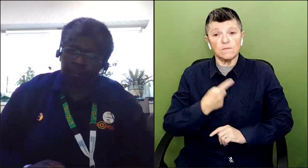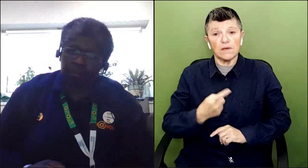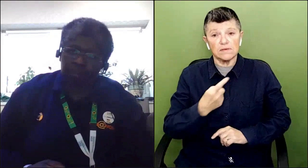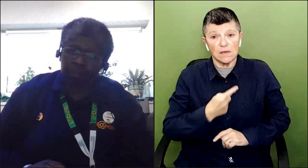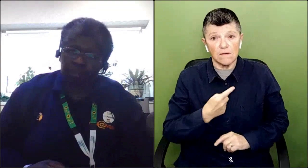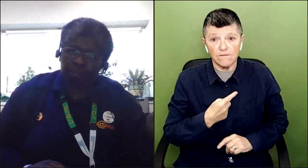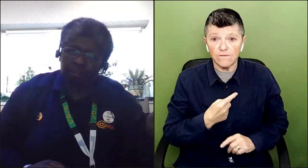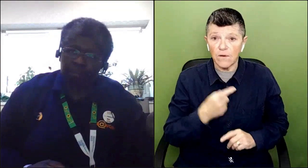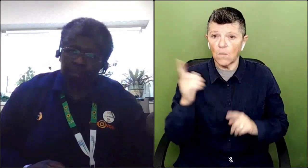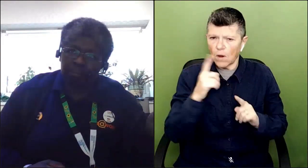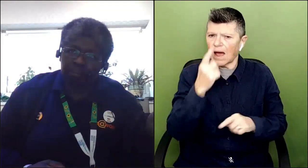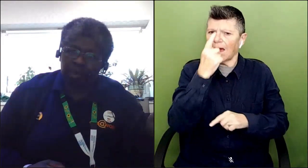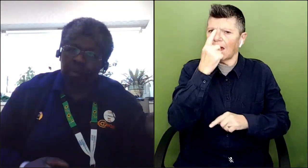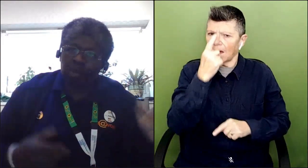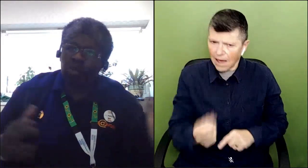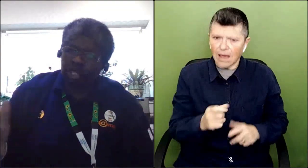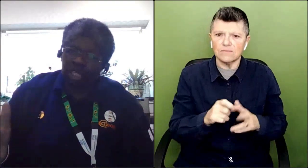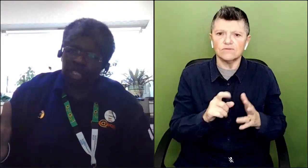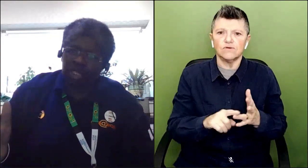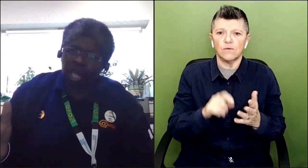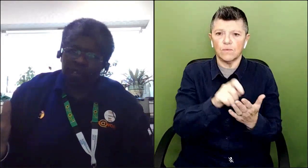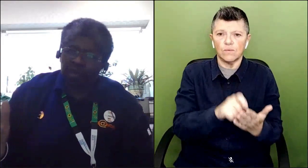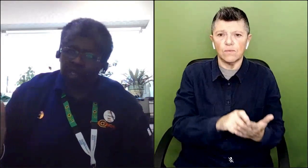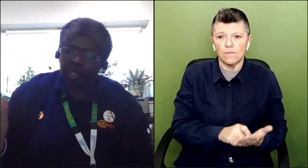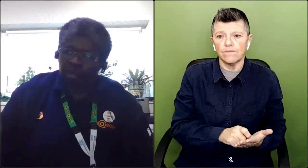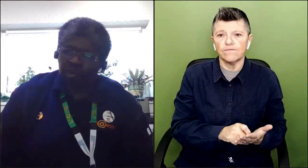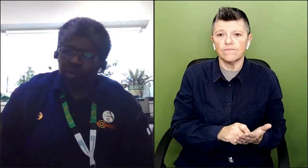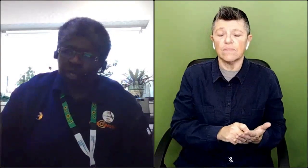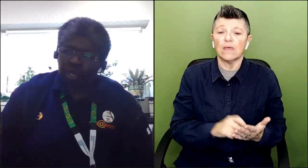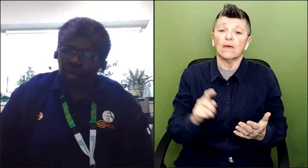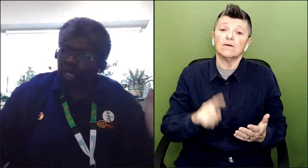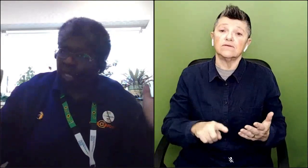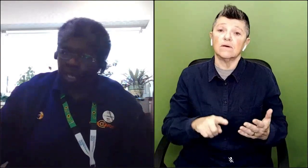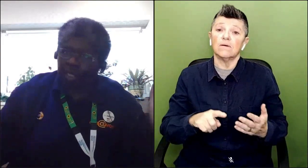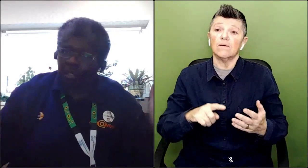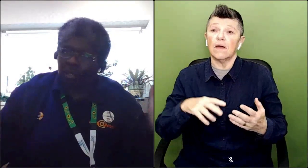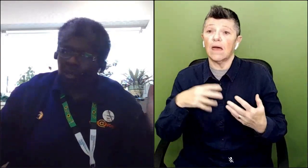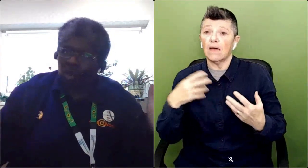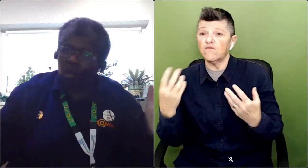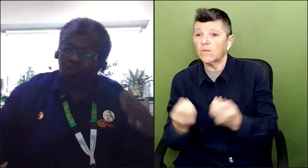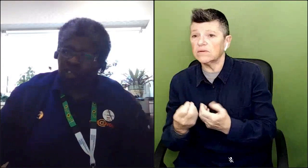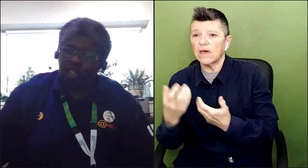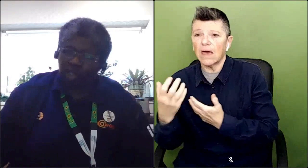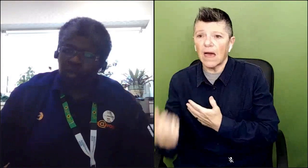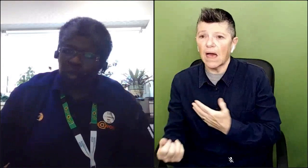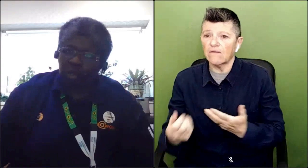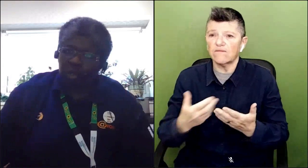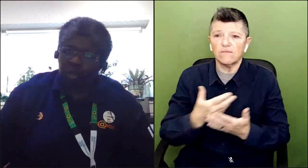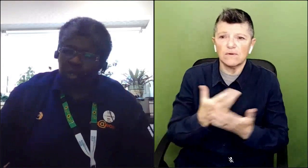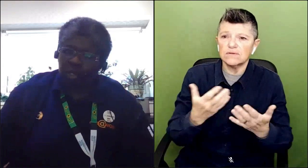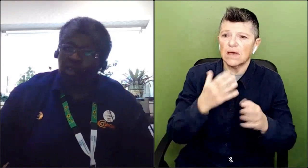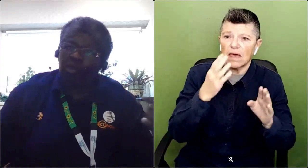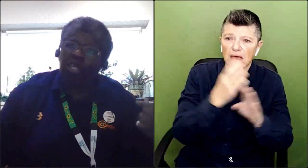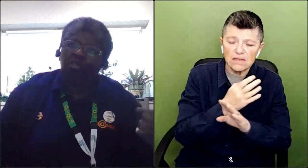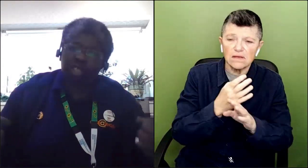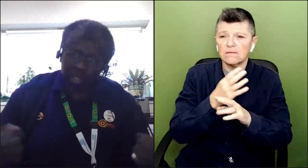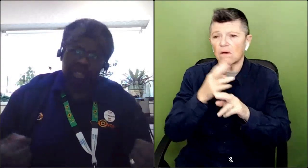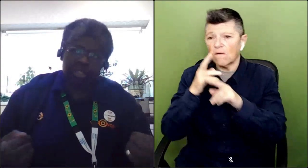And with all the things that everybody comes with, whether hidden or visual, they are real